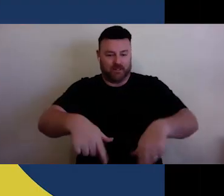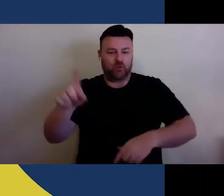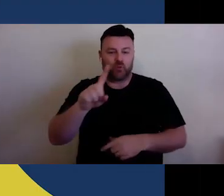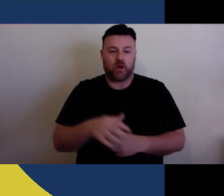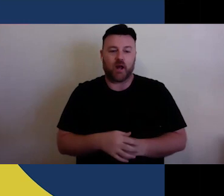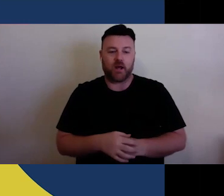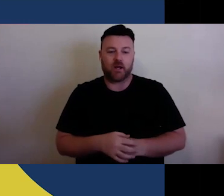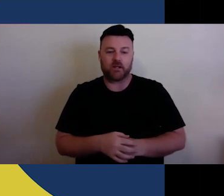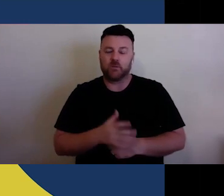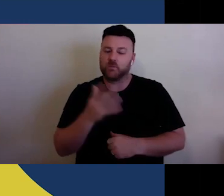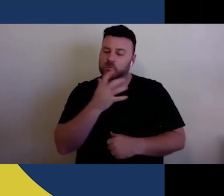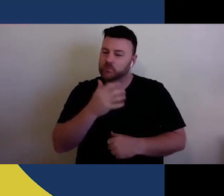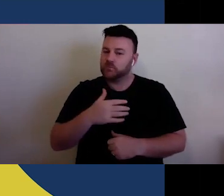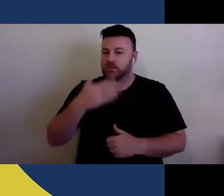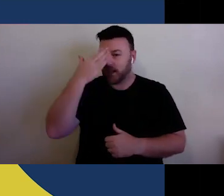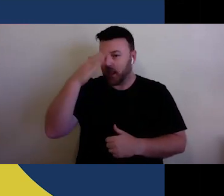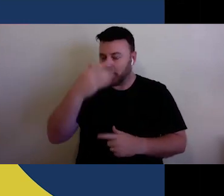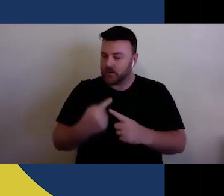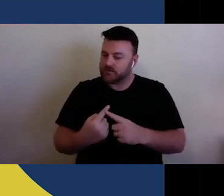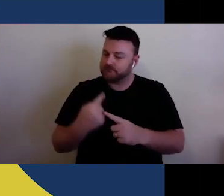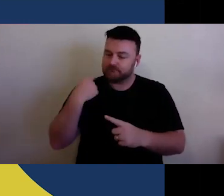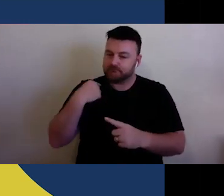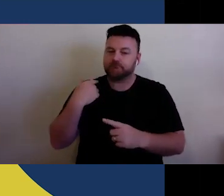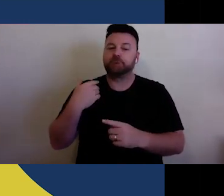the elders of the past, present and future,